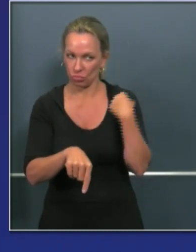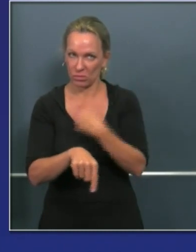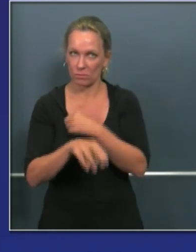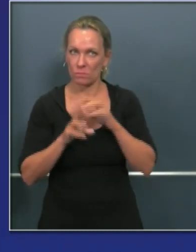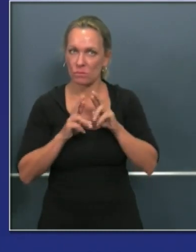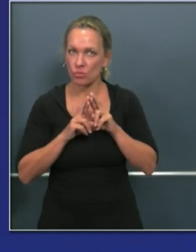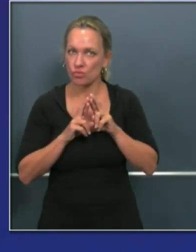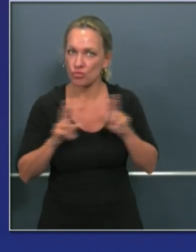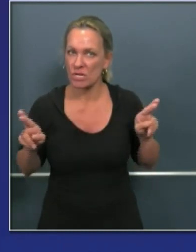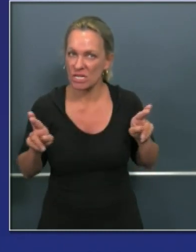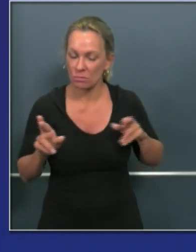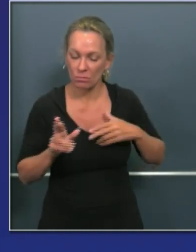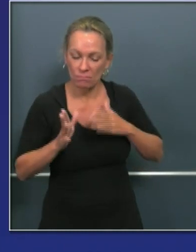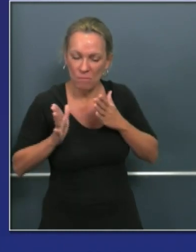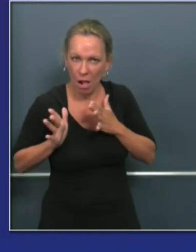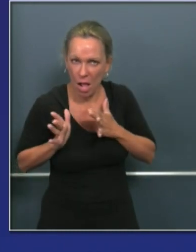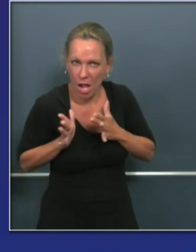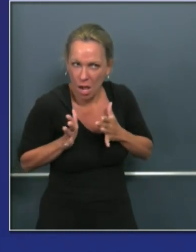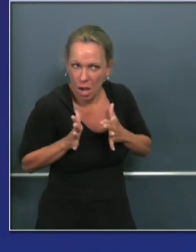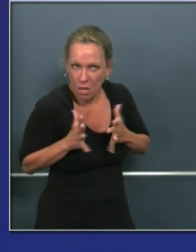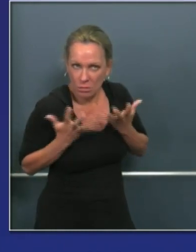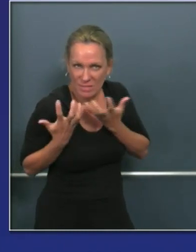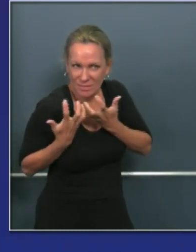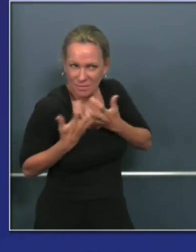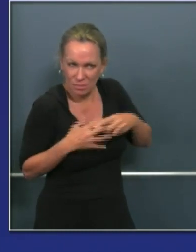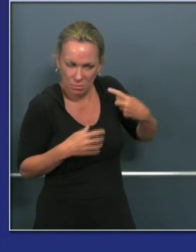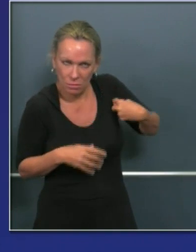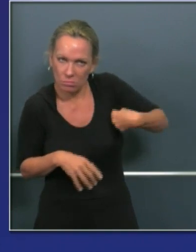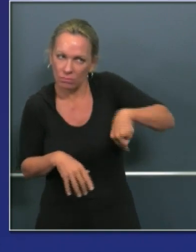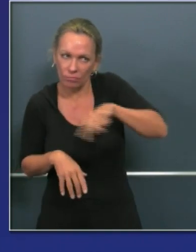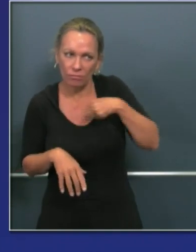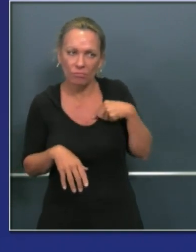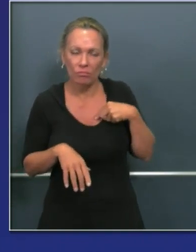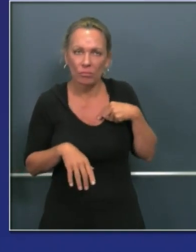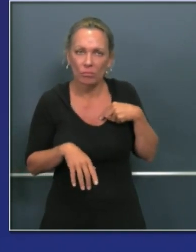YOU SEE LESS BLUE ON THIS PIE CHART. MORE ORANGE MOVING